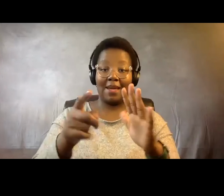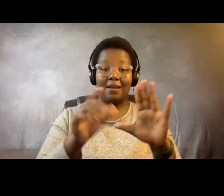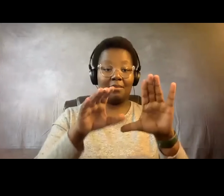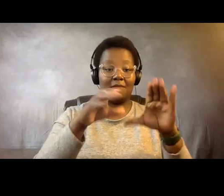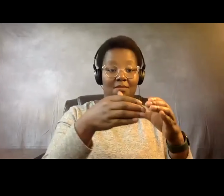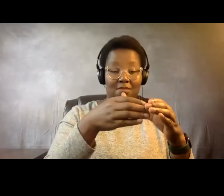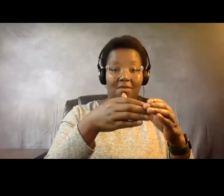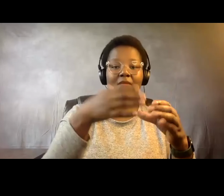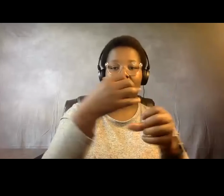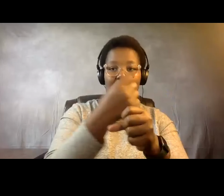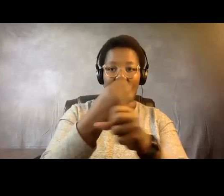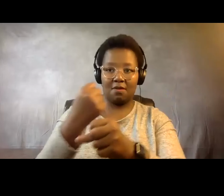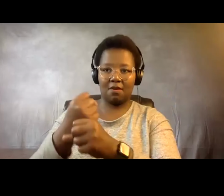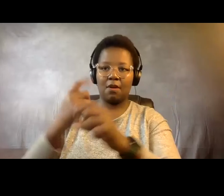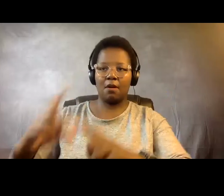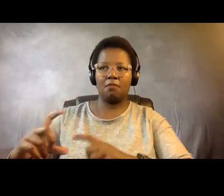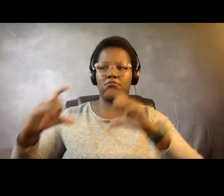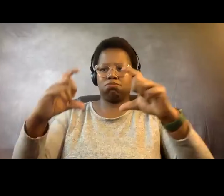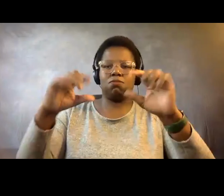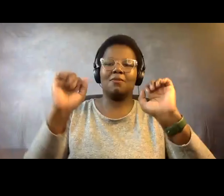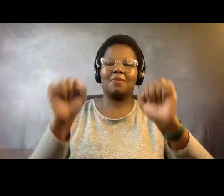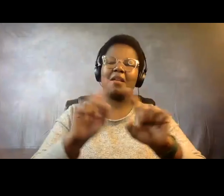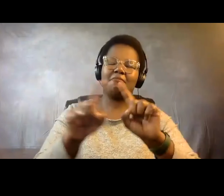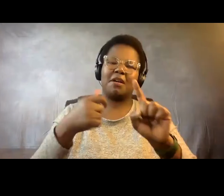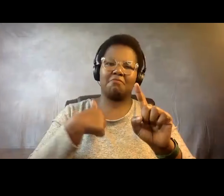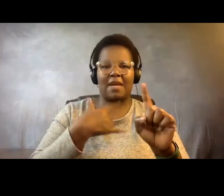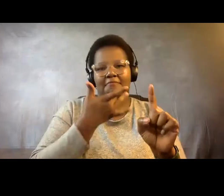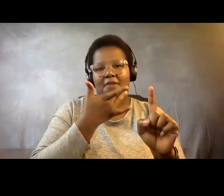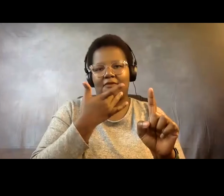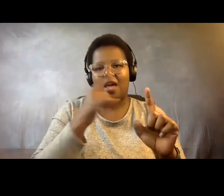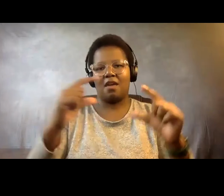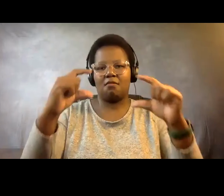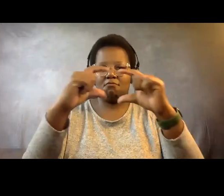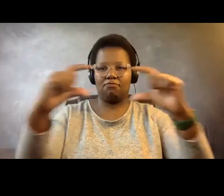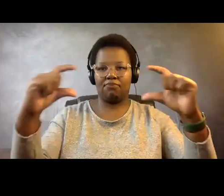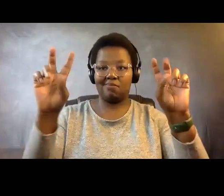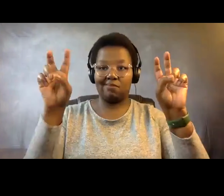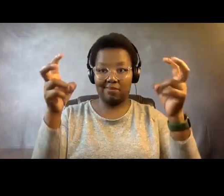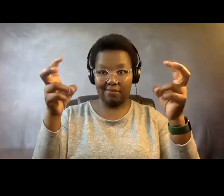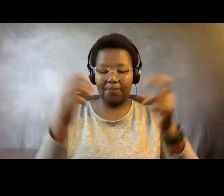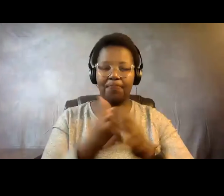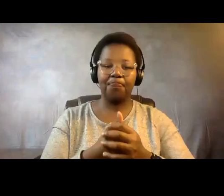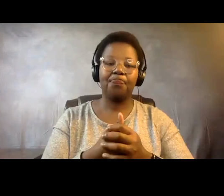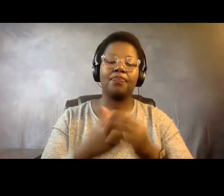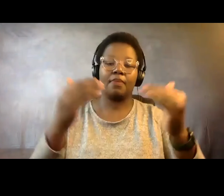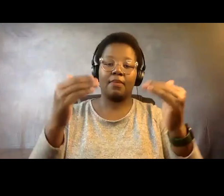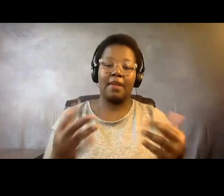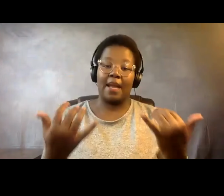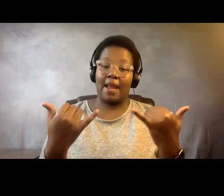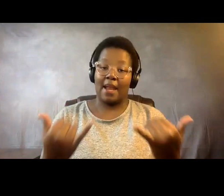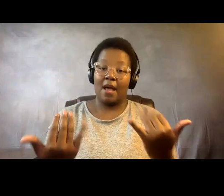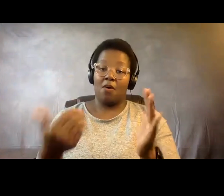again, kind of a design choice. So this is fun, but again be super careful with that and talk to your